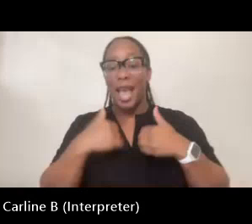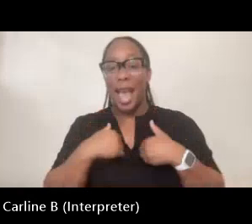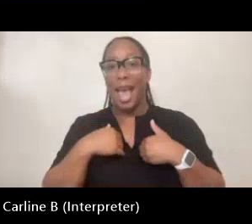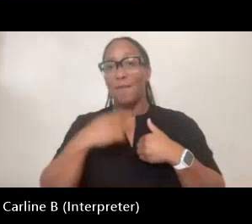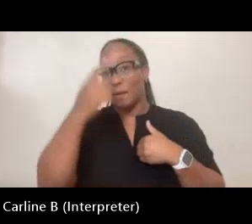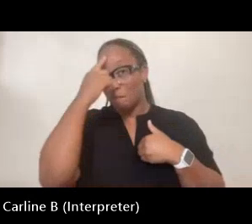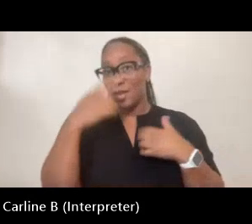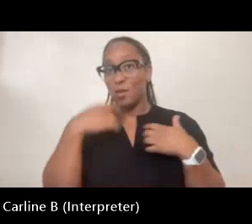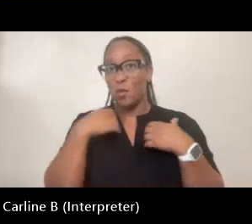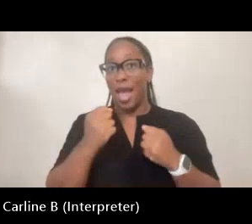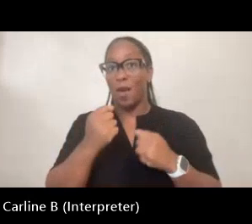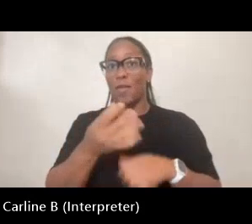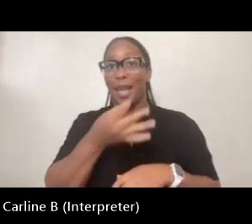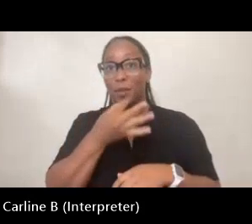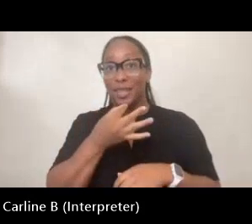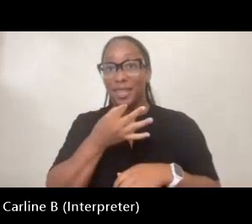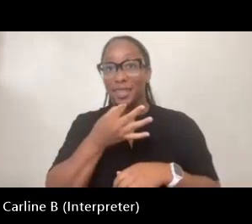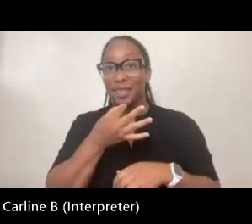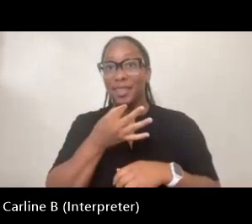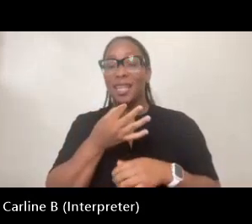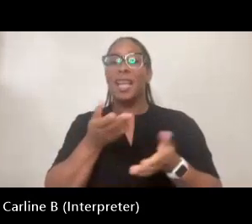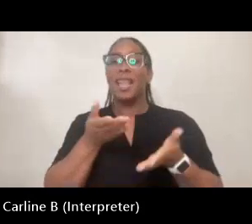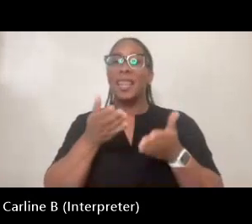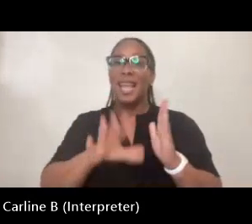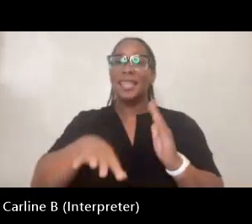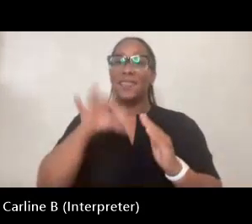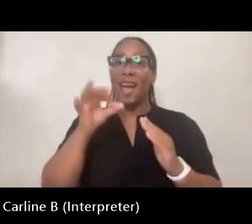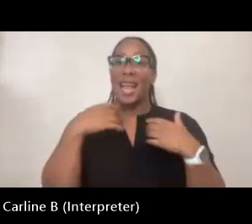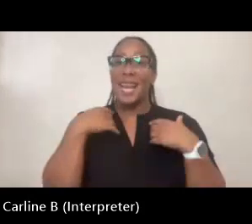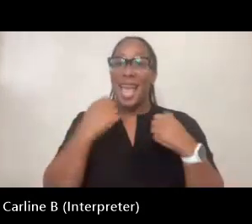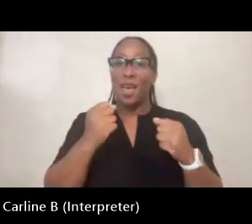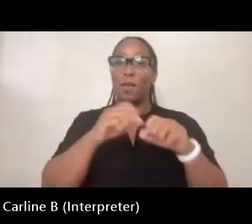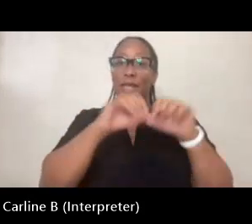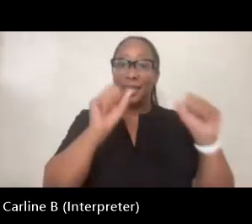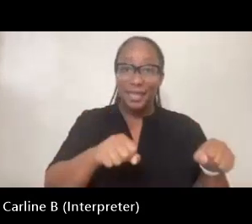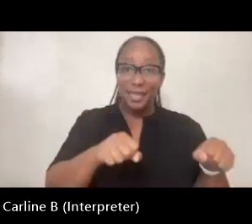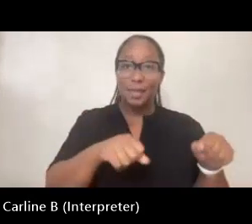we have mental health expertise, let's find health systems and plans to.